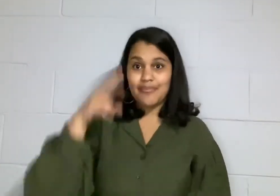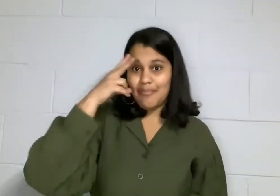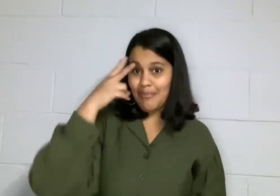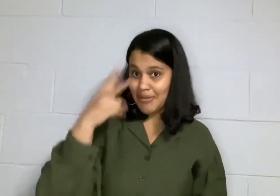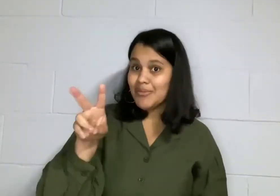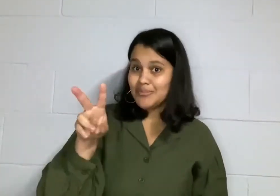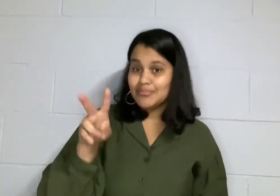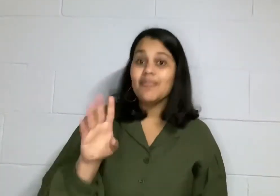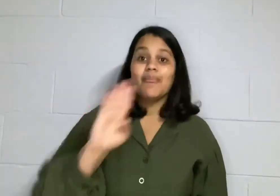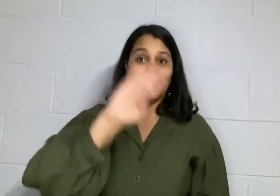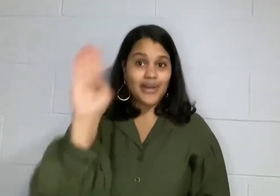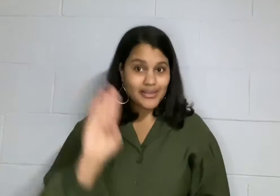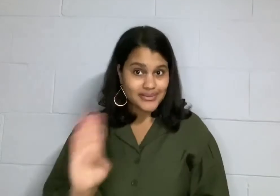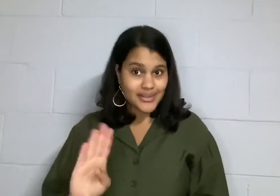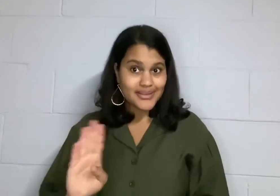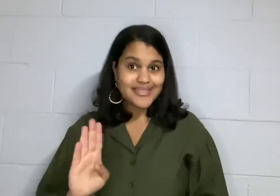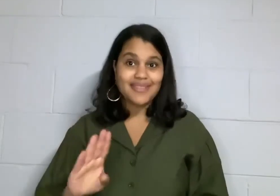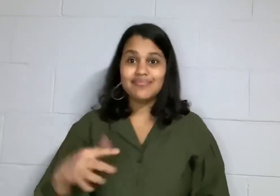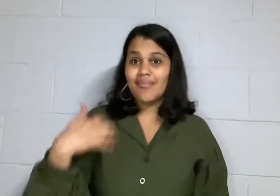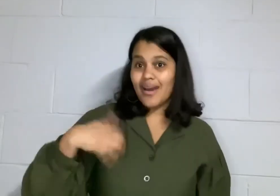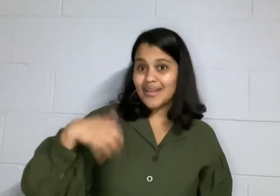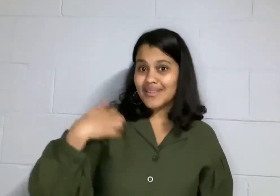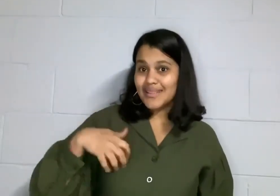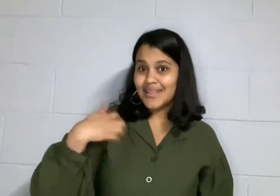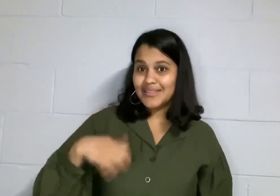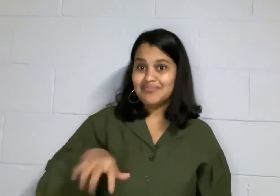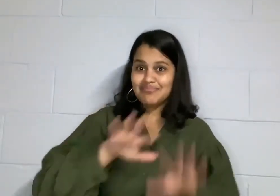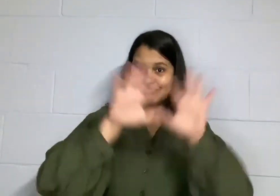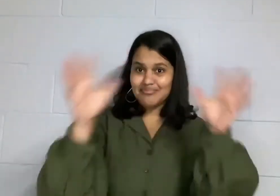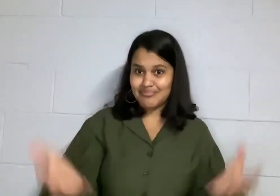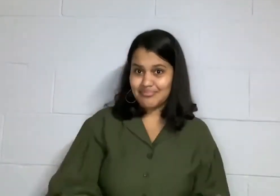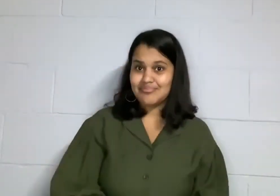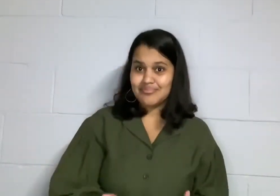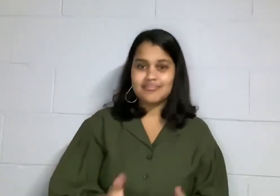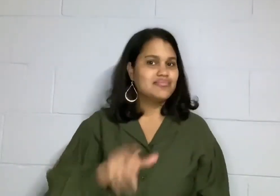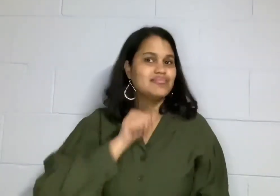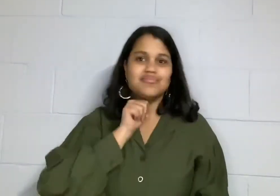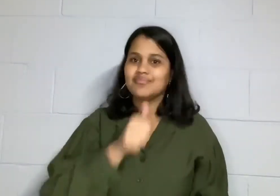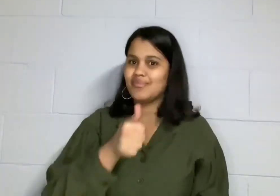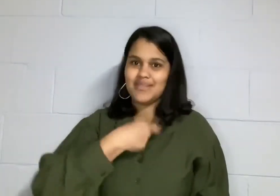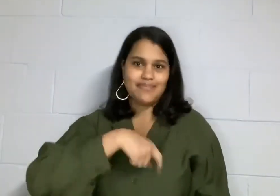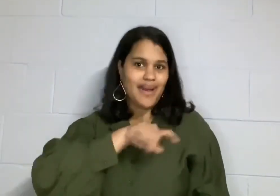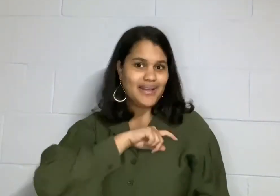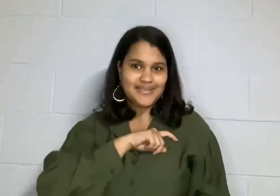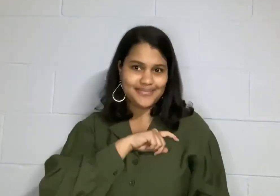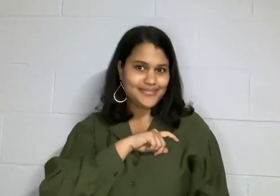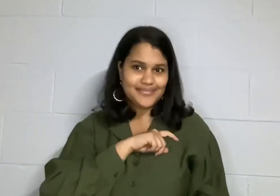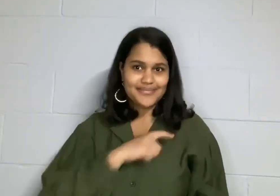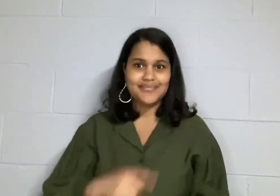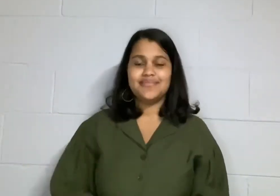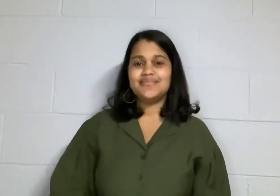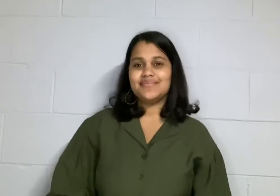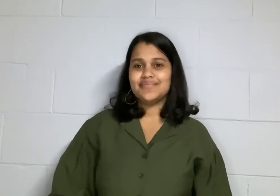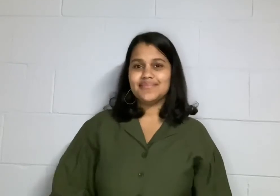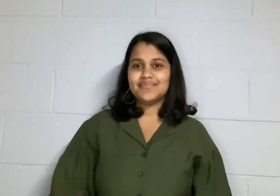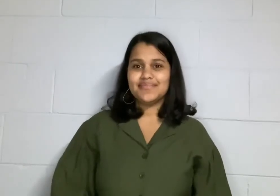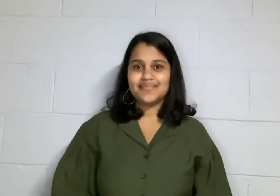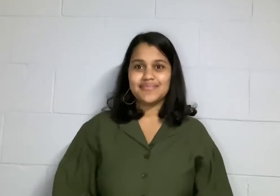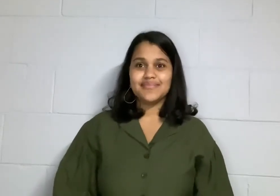For example, Mexico, Brazil and Argentina but not Spain.